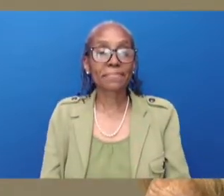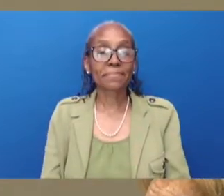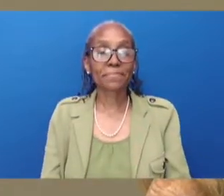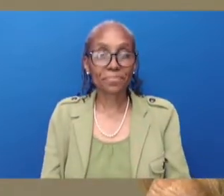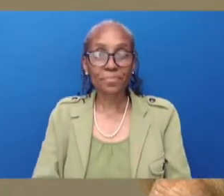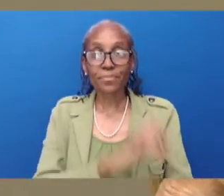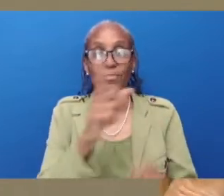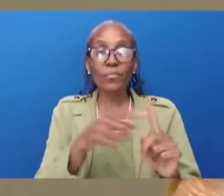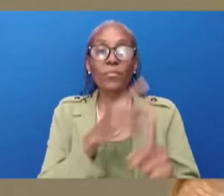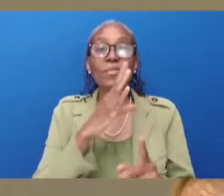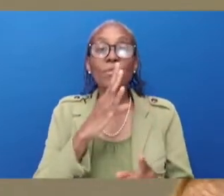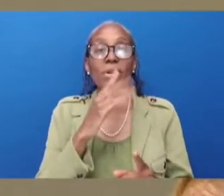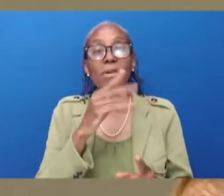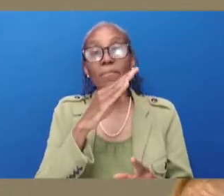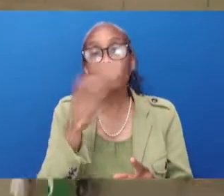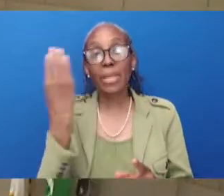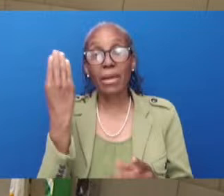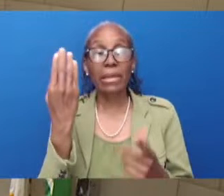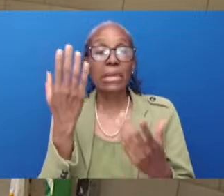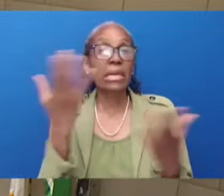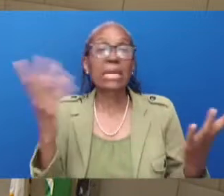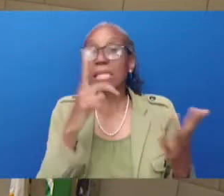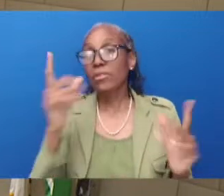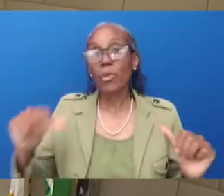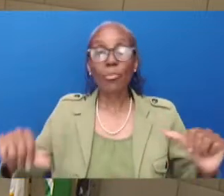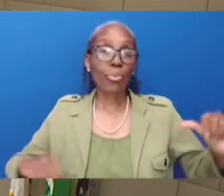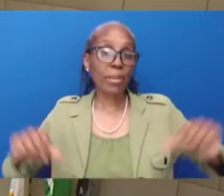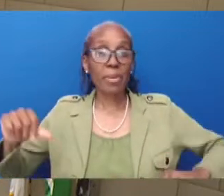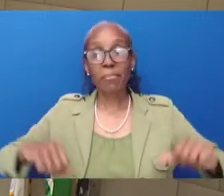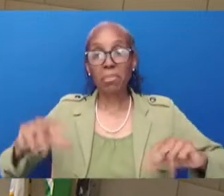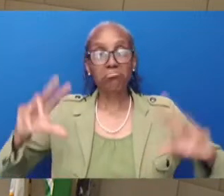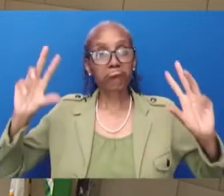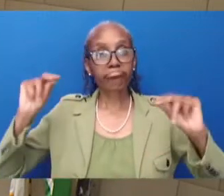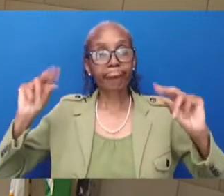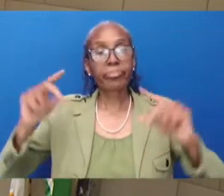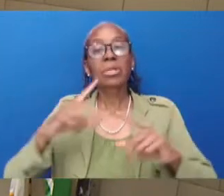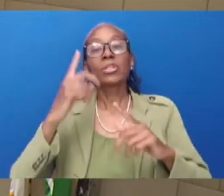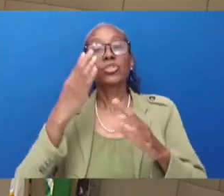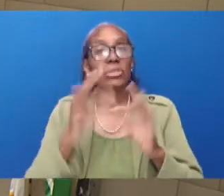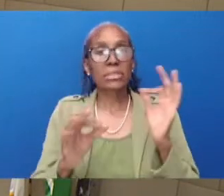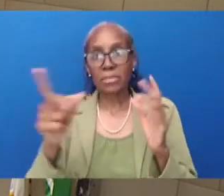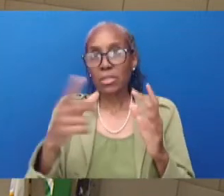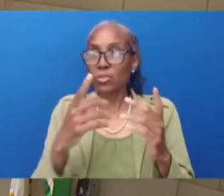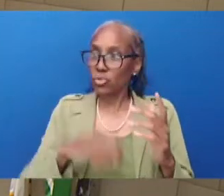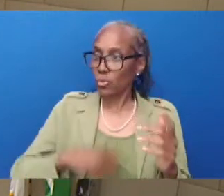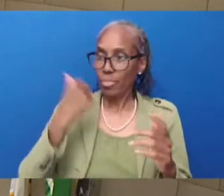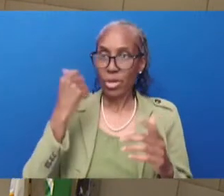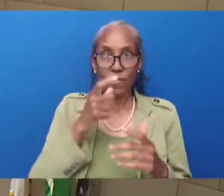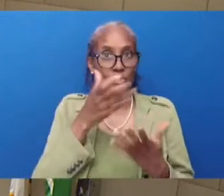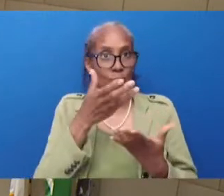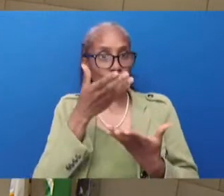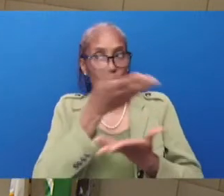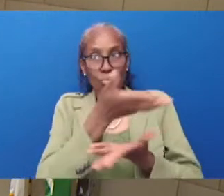THREE AND I'M GLAD I WORE IT TONIGHT.